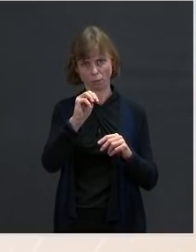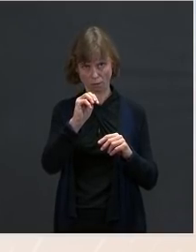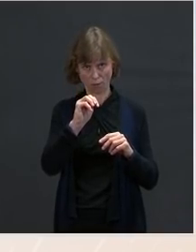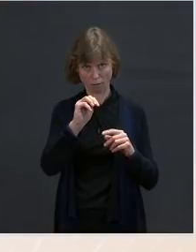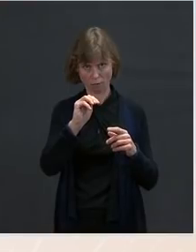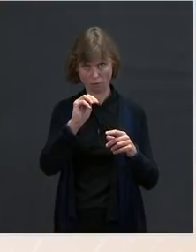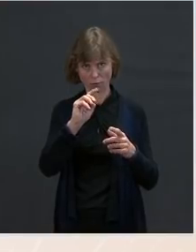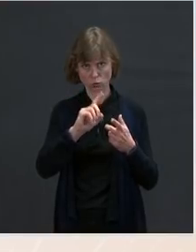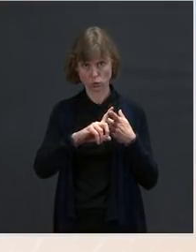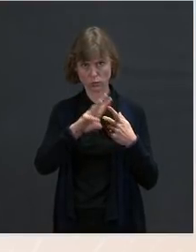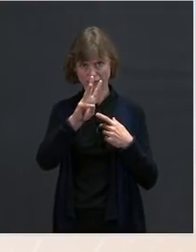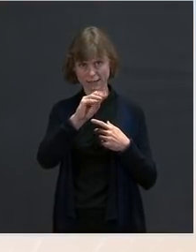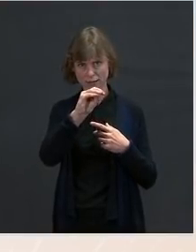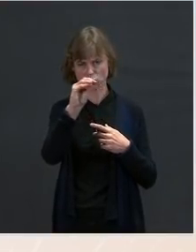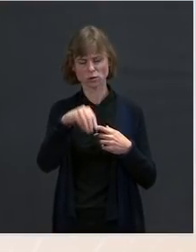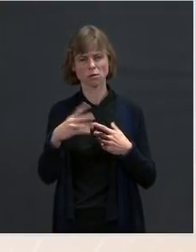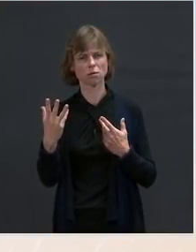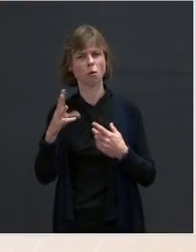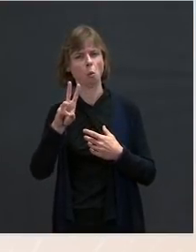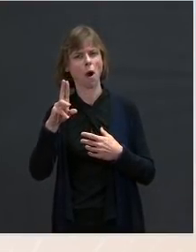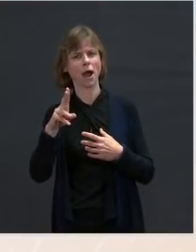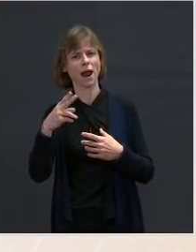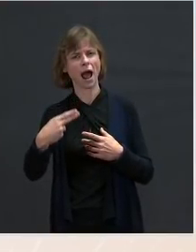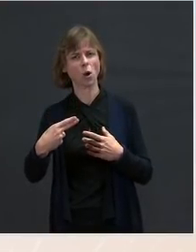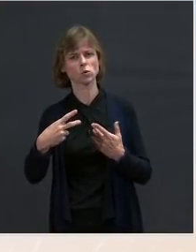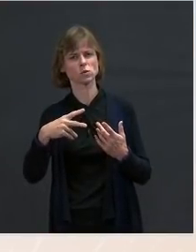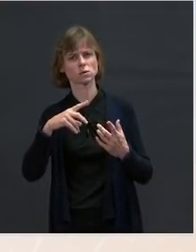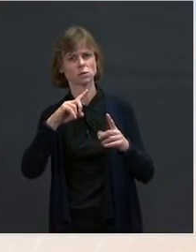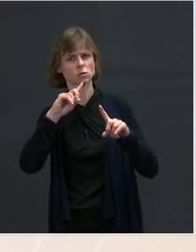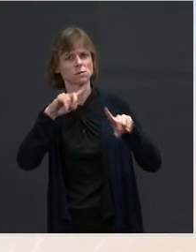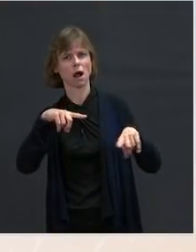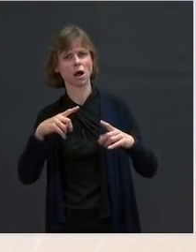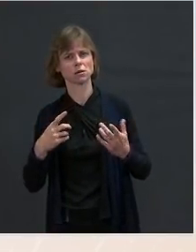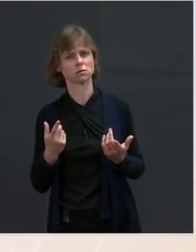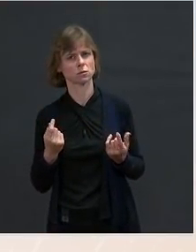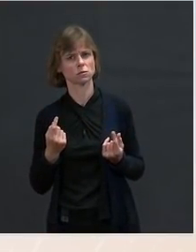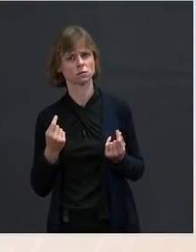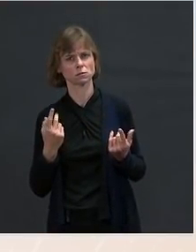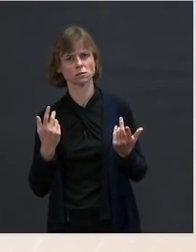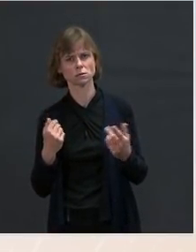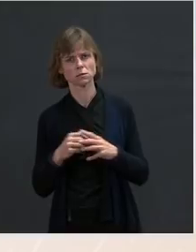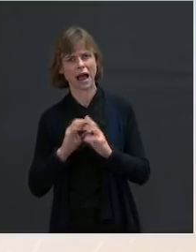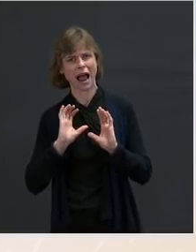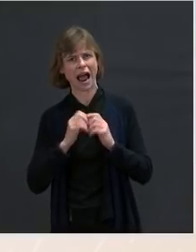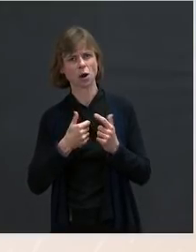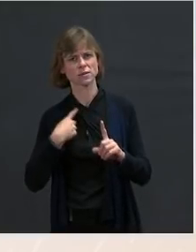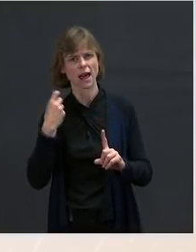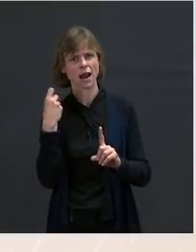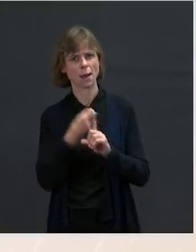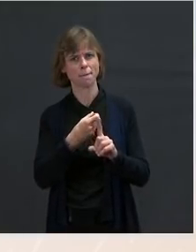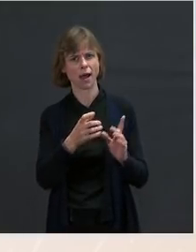What is the White House's reaction to that? And how does that impact the statement that you made last week about openness to talks?